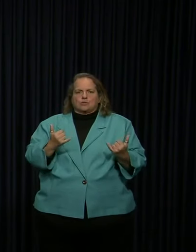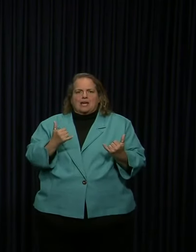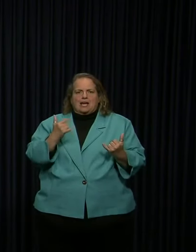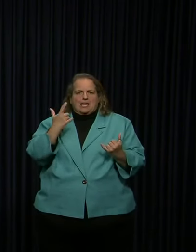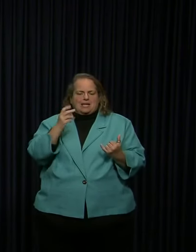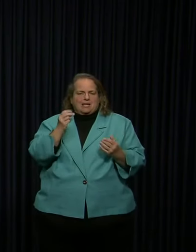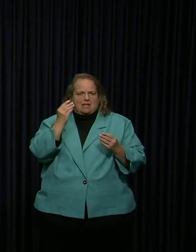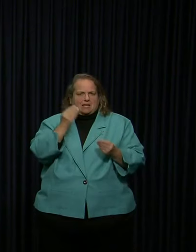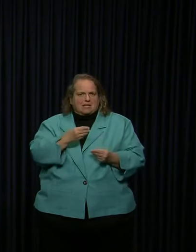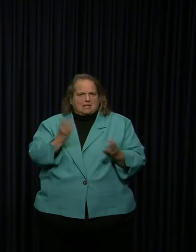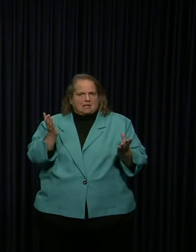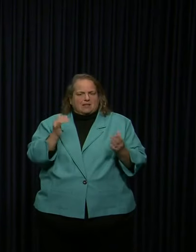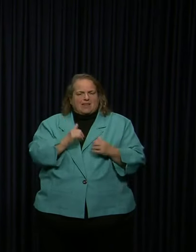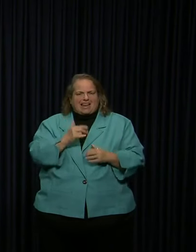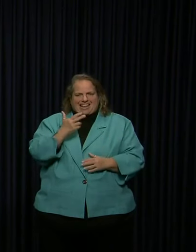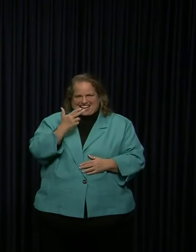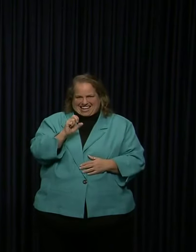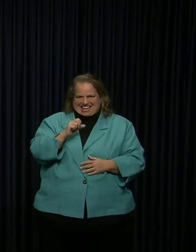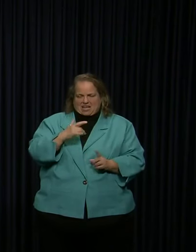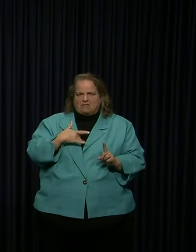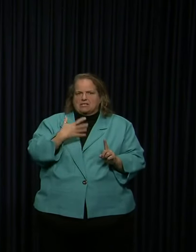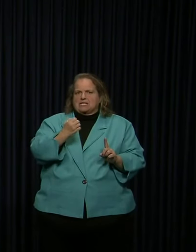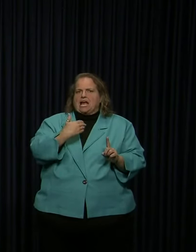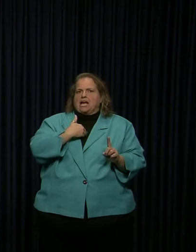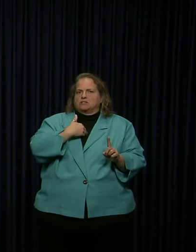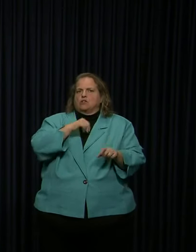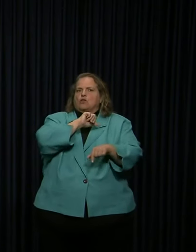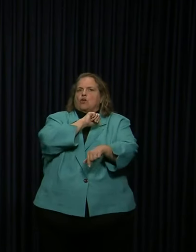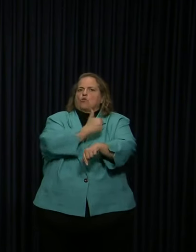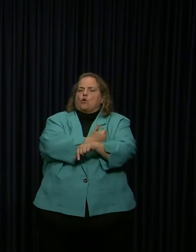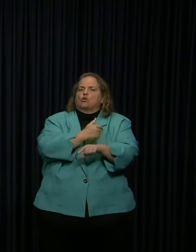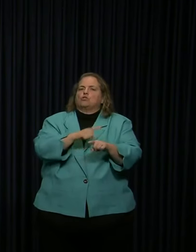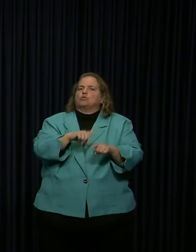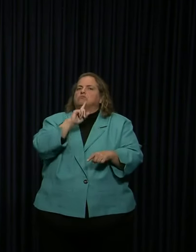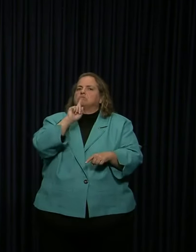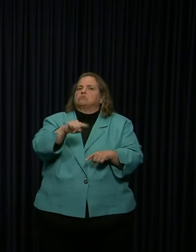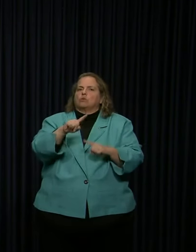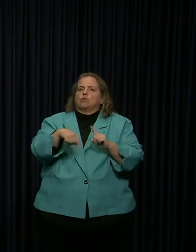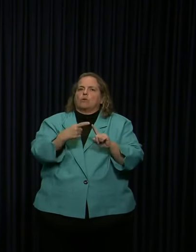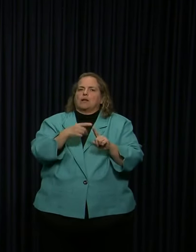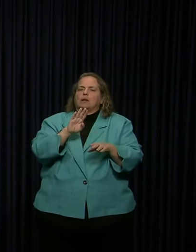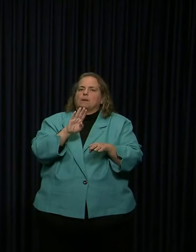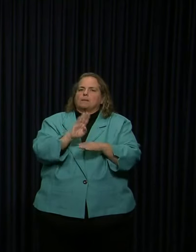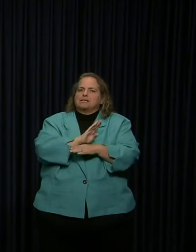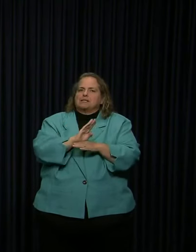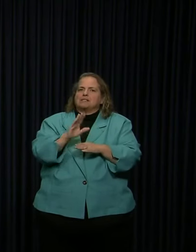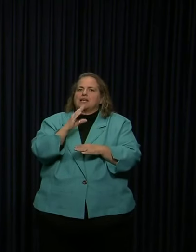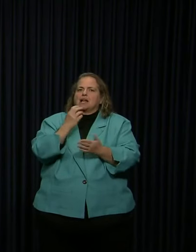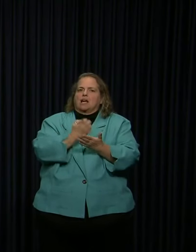AND THEN DOES HE HAVE THE AUTHORITY OR DO WE.